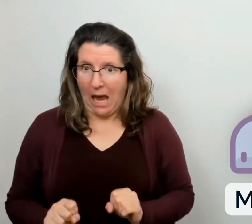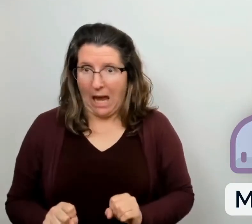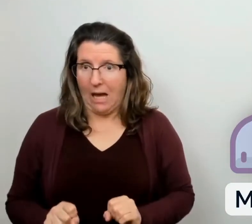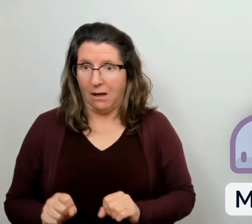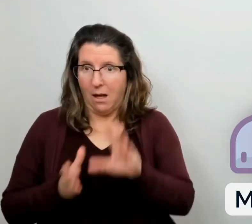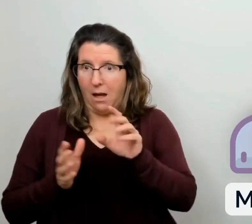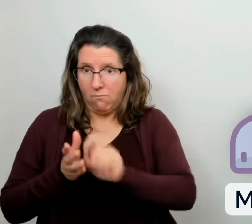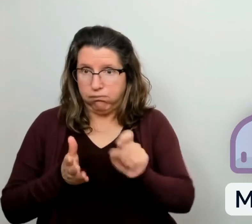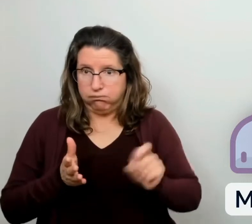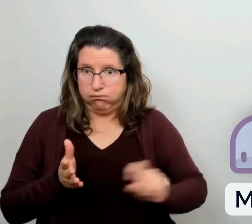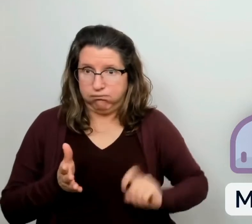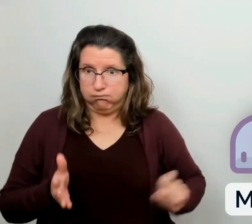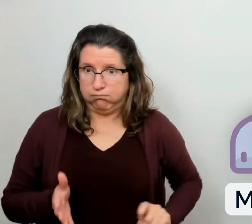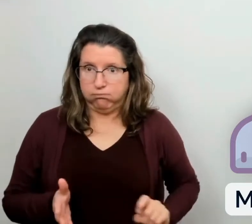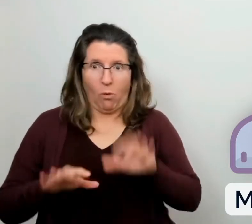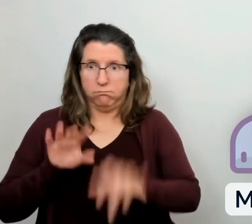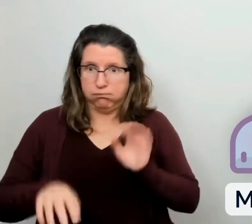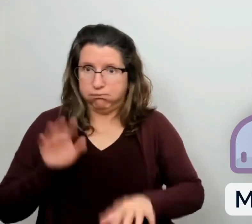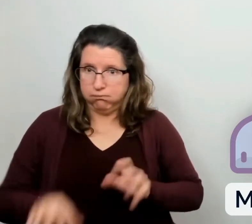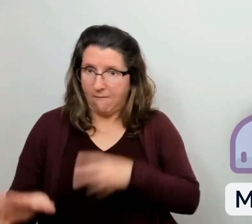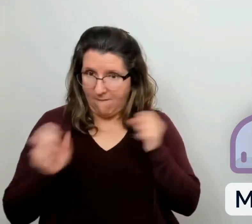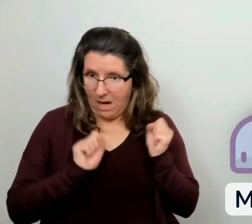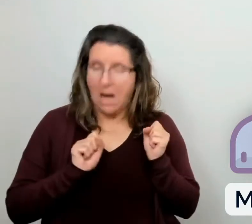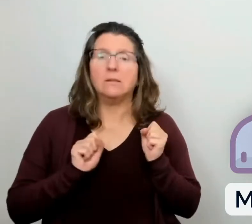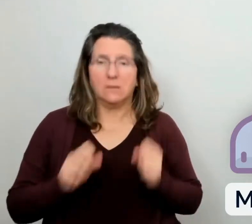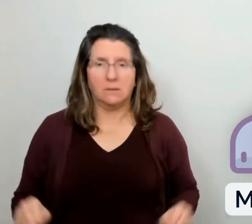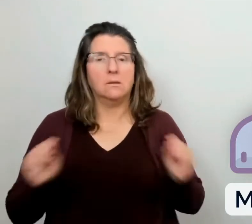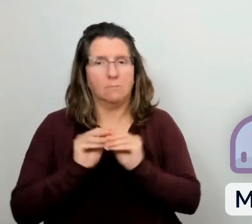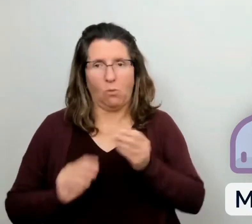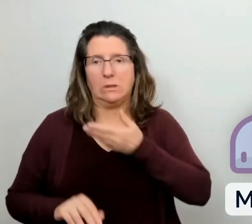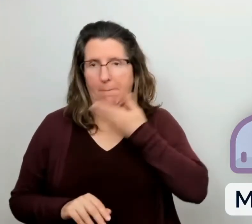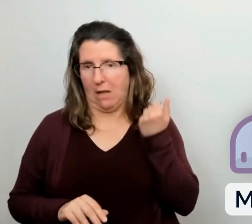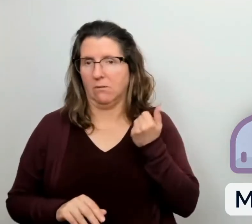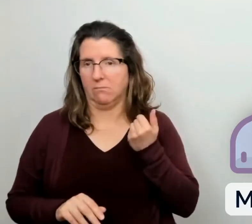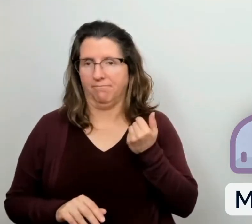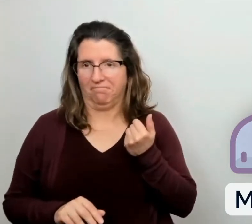If you can write quickly or keyboard quickly, then more is better.